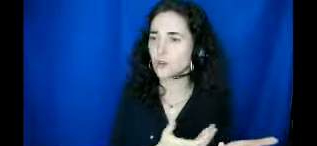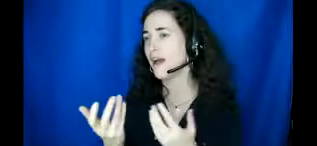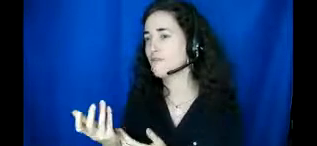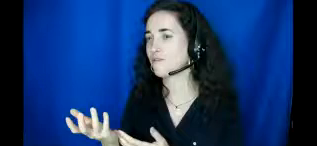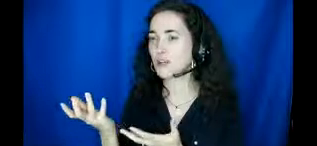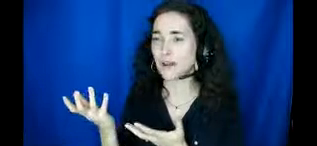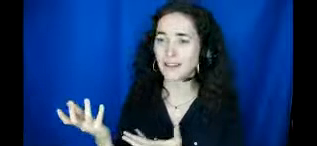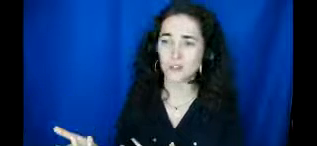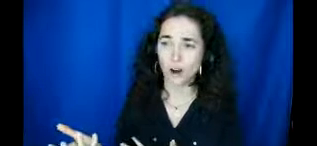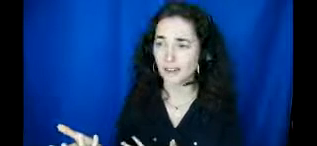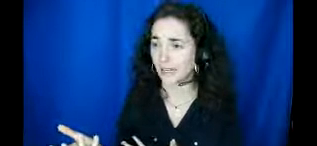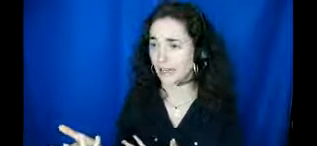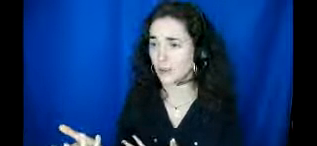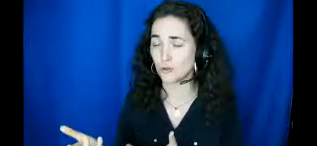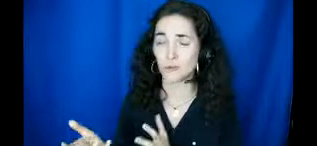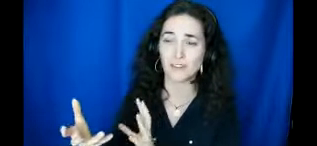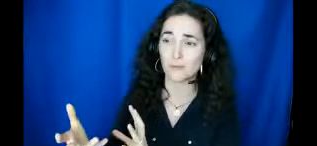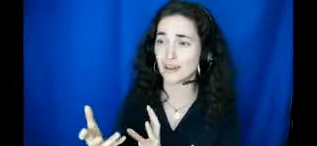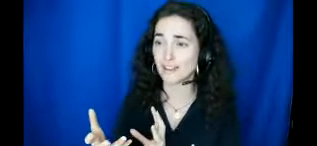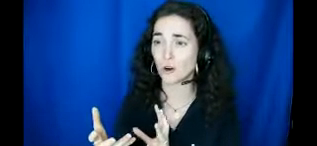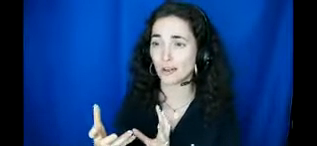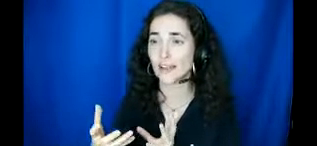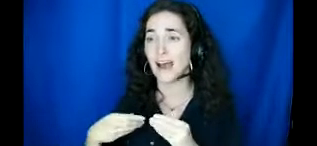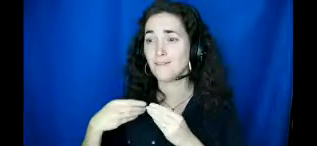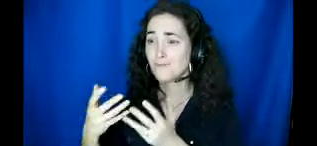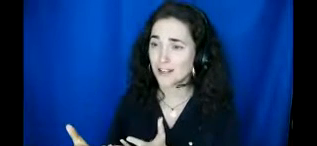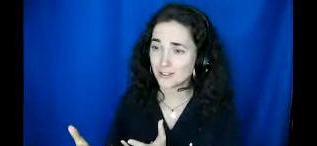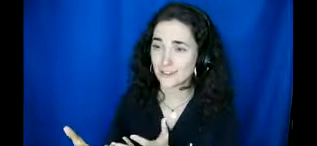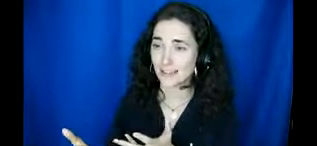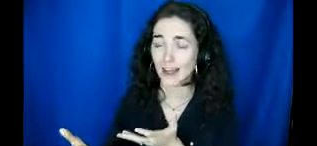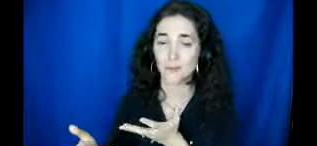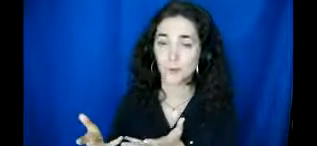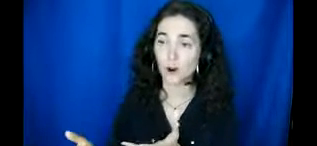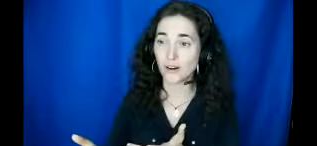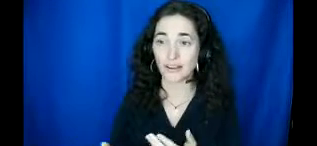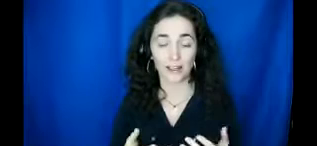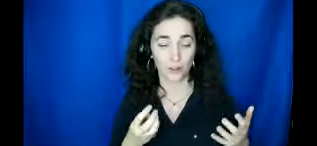Do you have a friend who likes gardening like you? You know a deaf person likes gardening, have phrases that have to do with gardening.